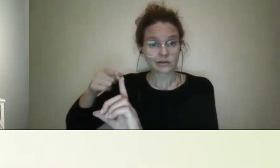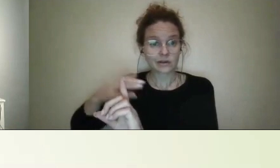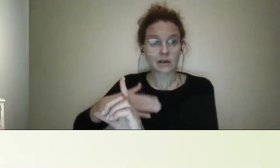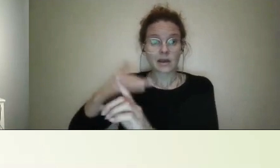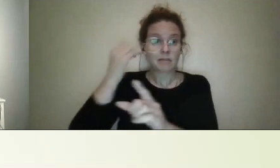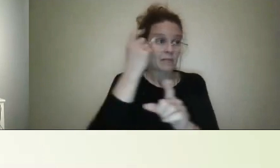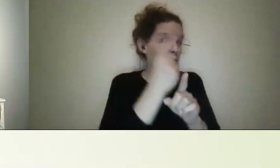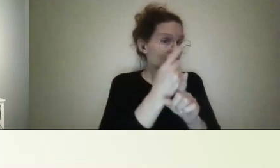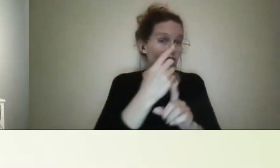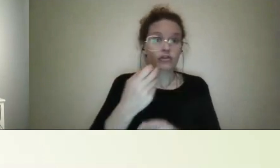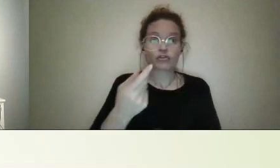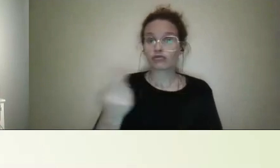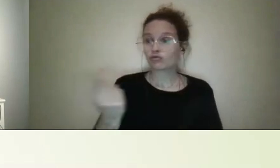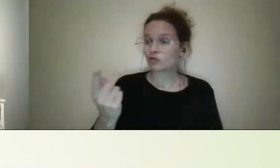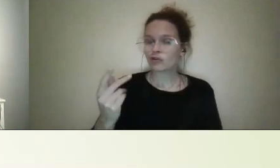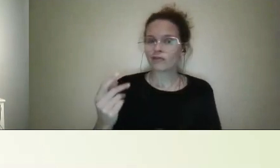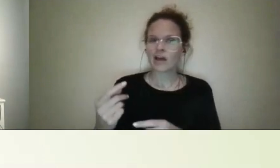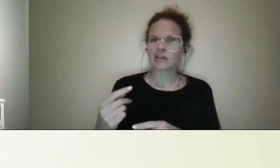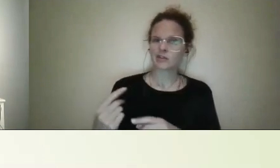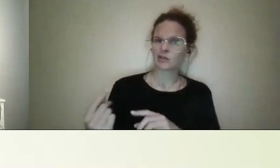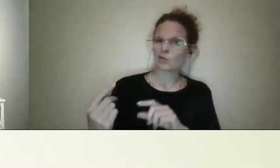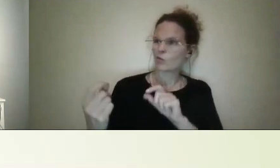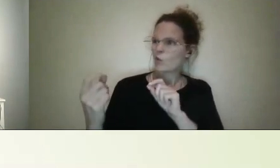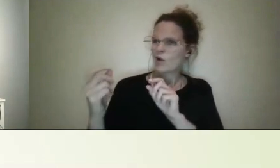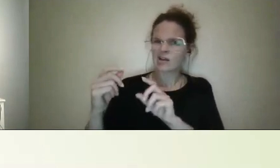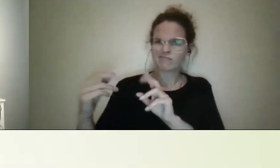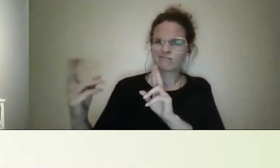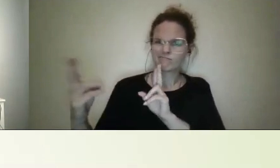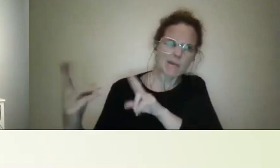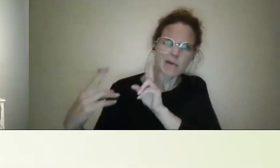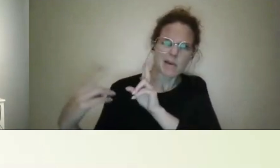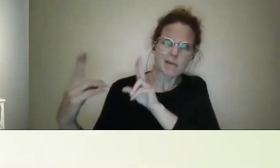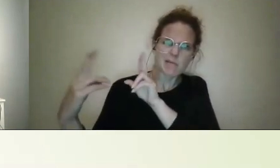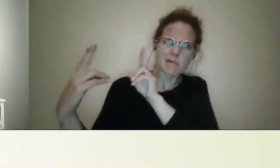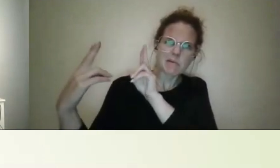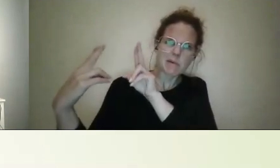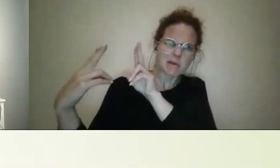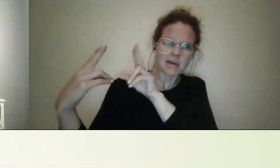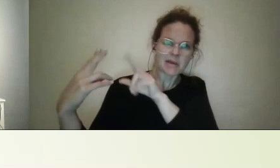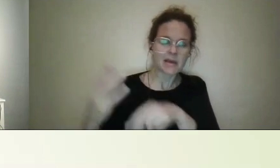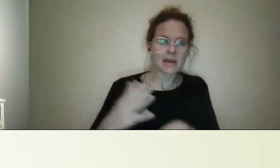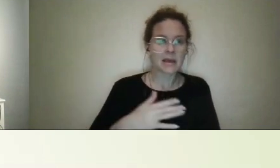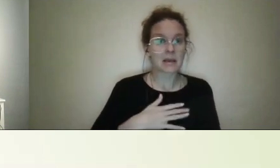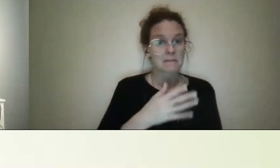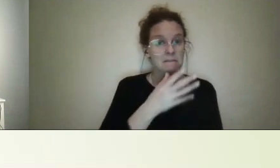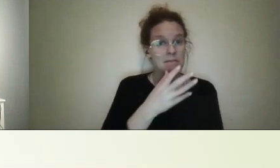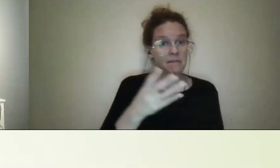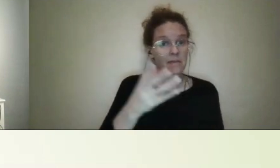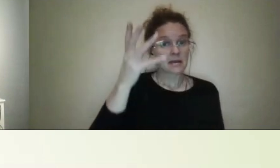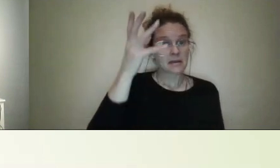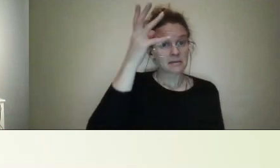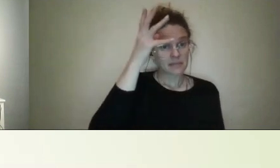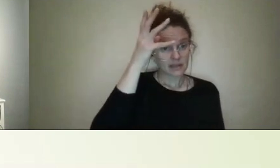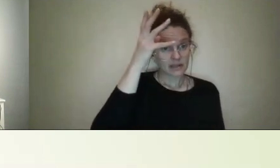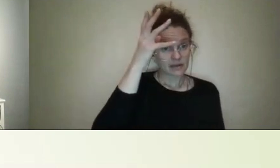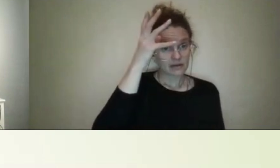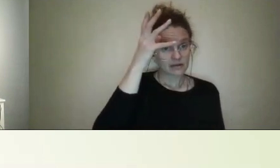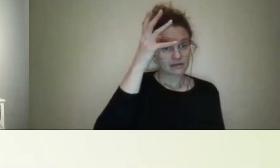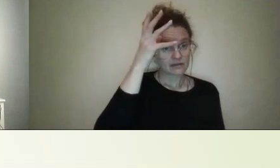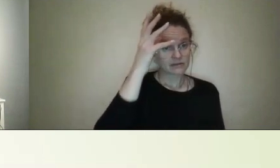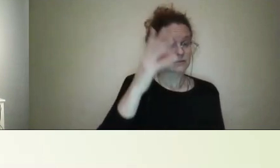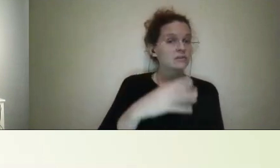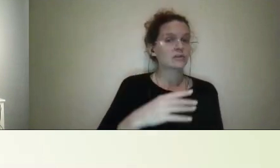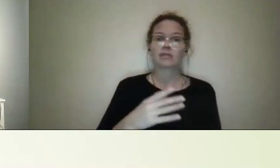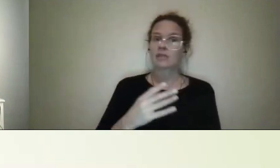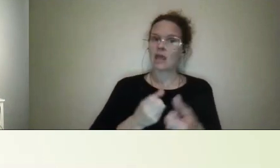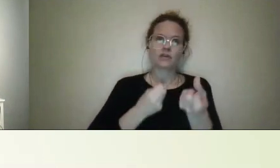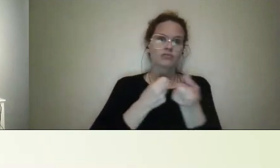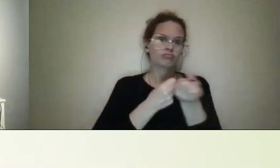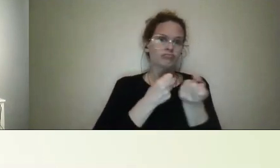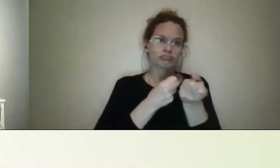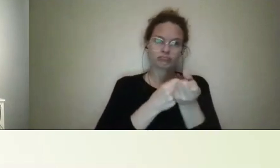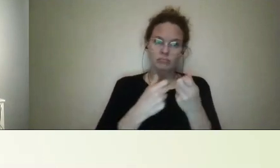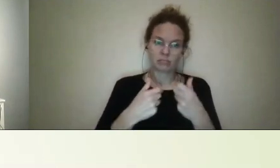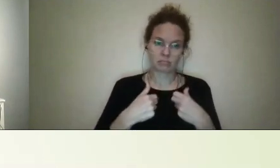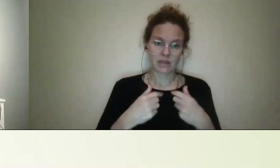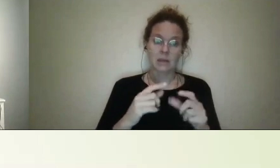bicker across the table. And my parents were my biggest advocators but there were some things they just